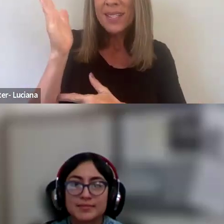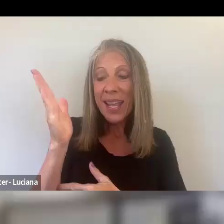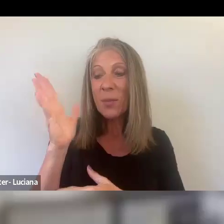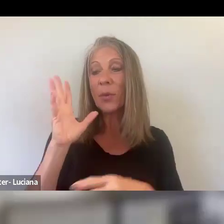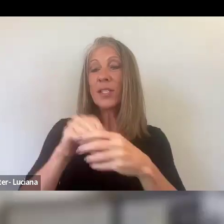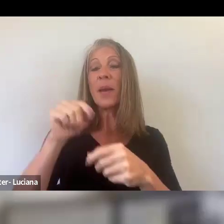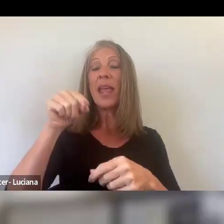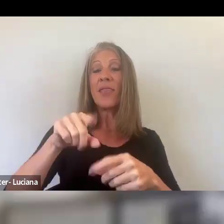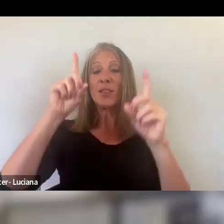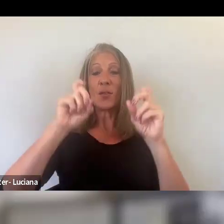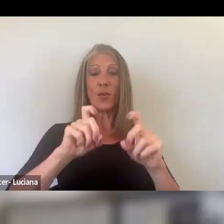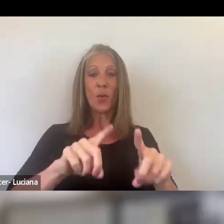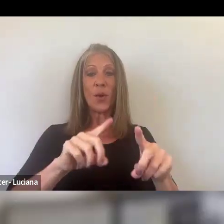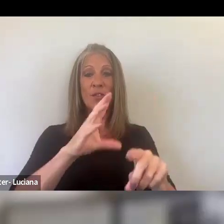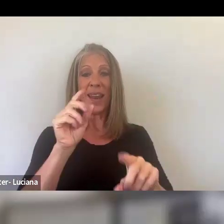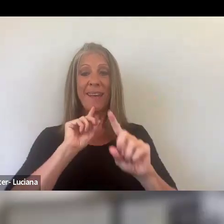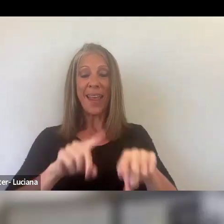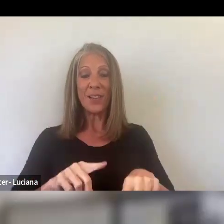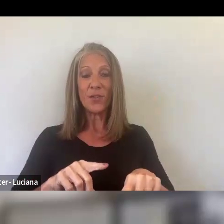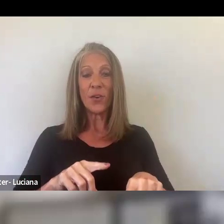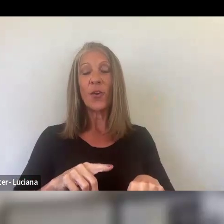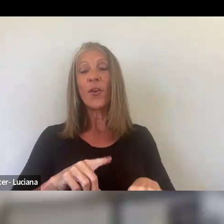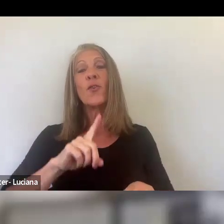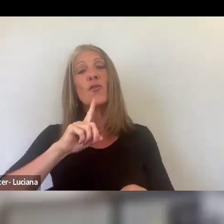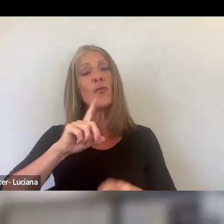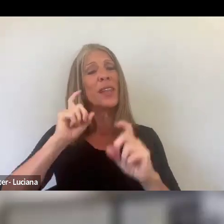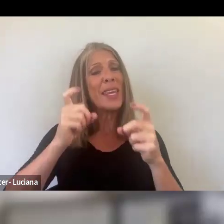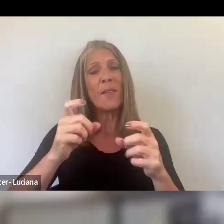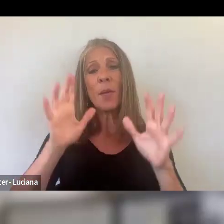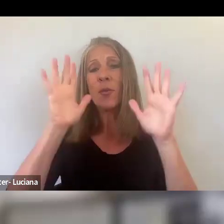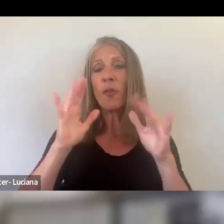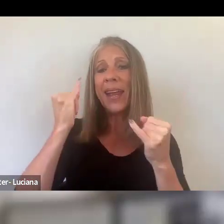question and answer. You gave folks a lot of great ideas and strategies that